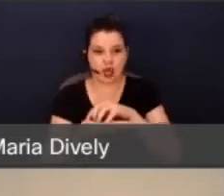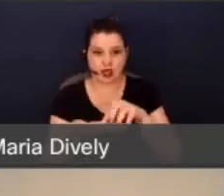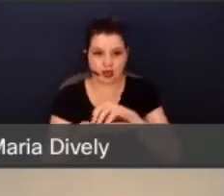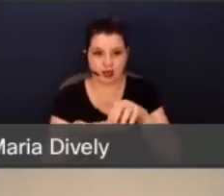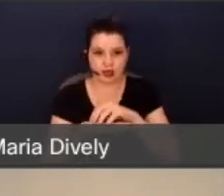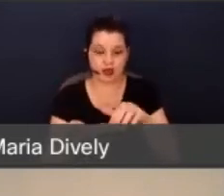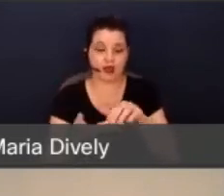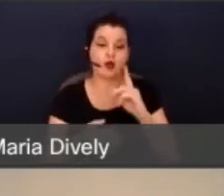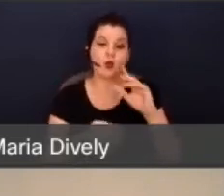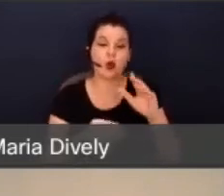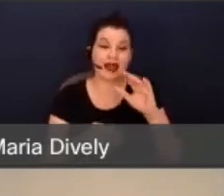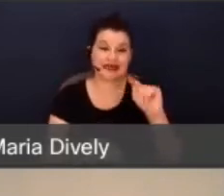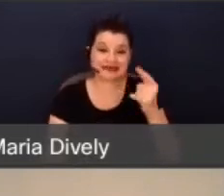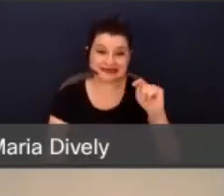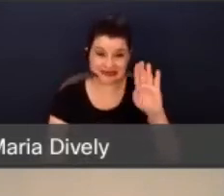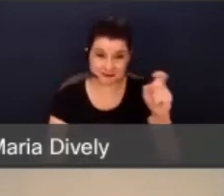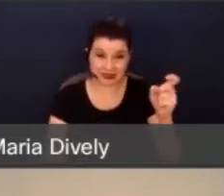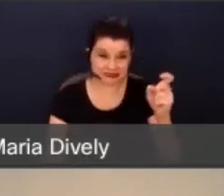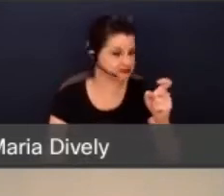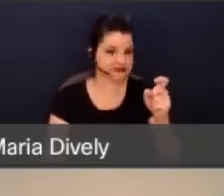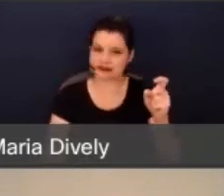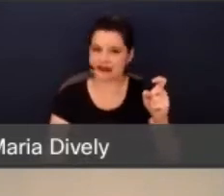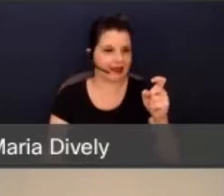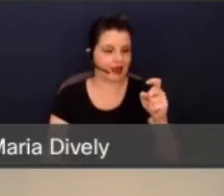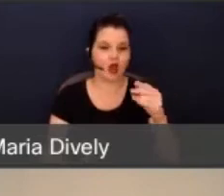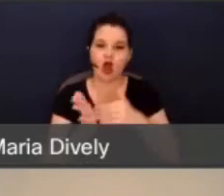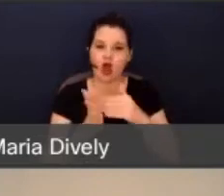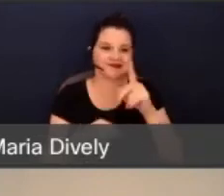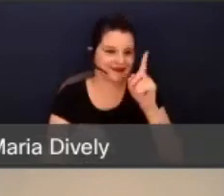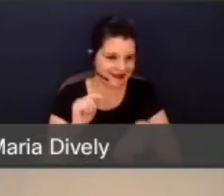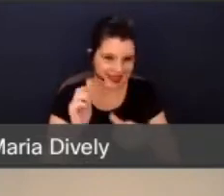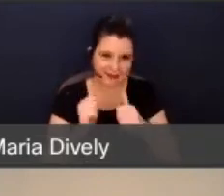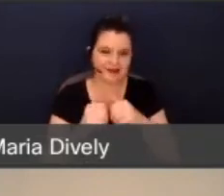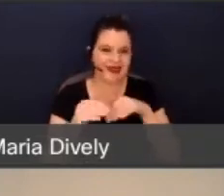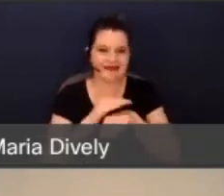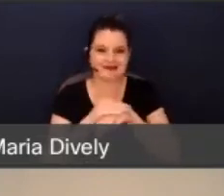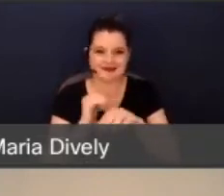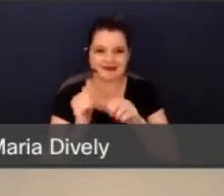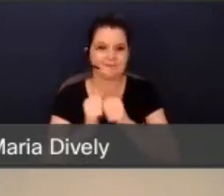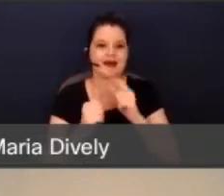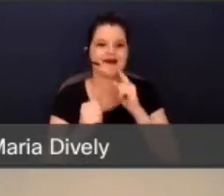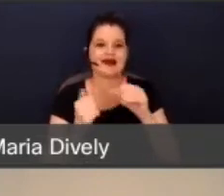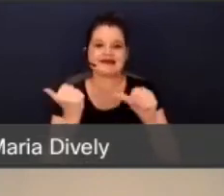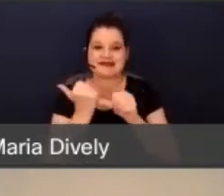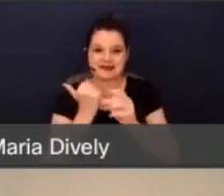whereas as text boxes can't are often cannot be accessed by assistive technologies.